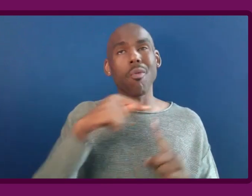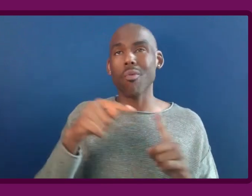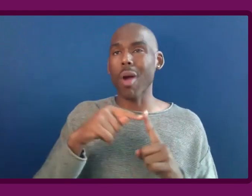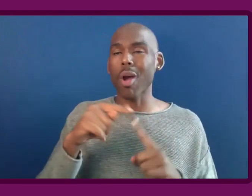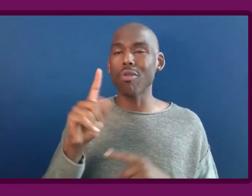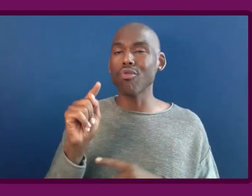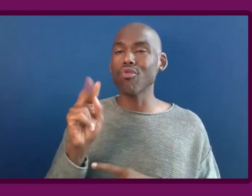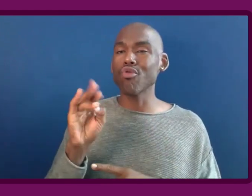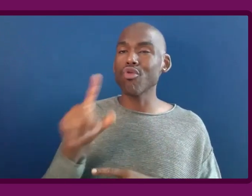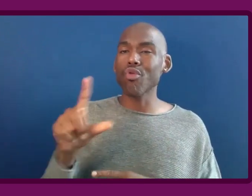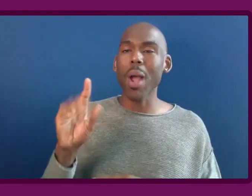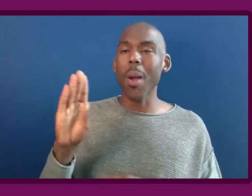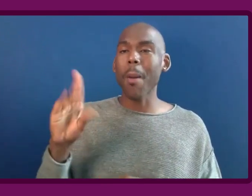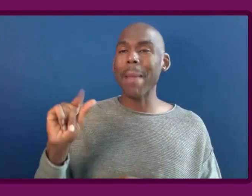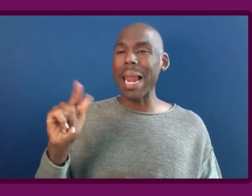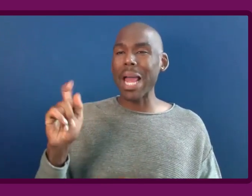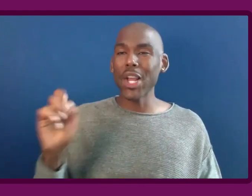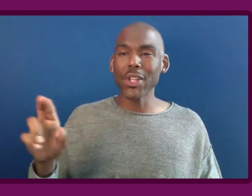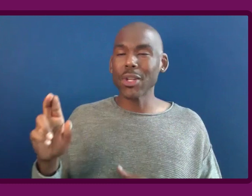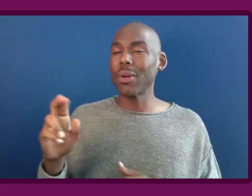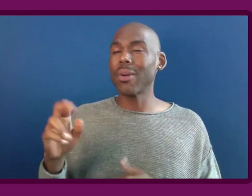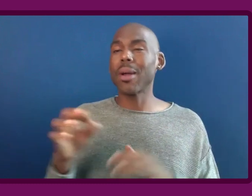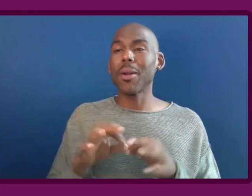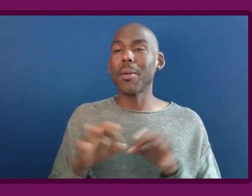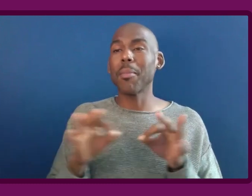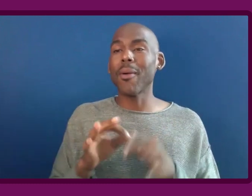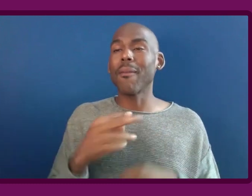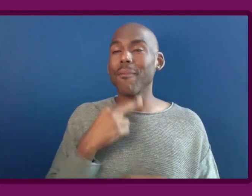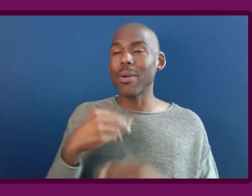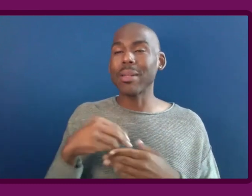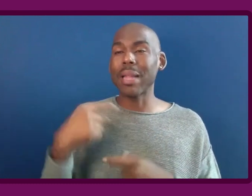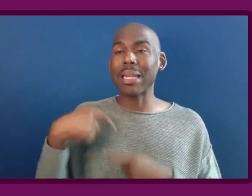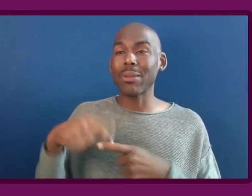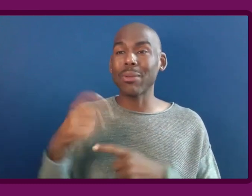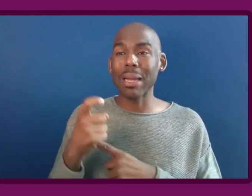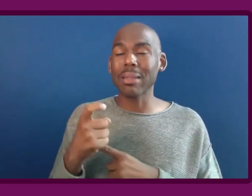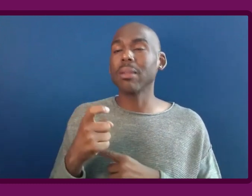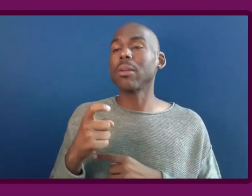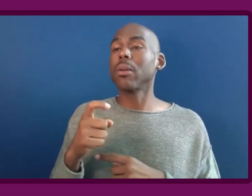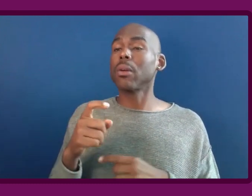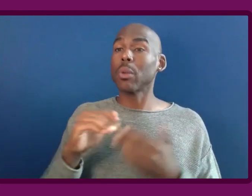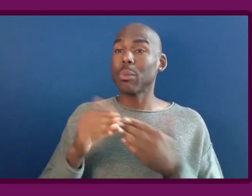global disability community overall. What an amazing pleasure it was, to speak with her.